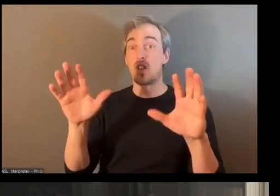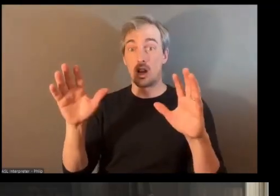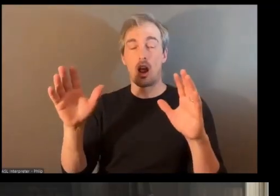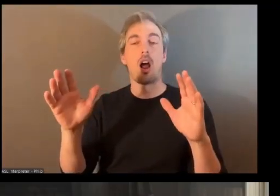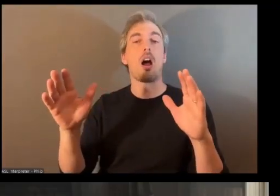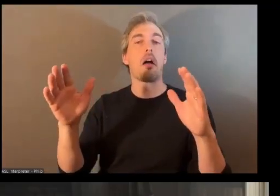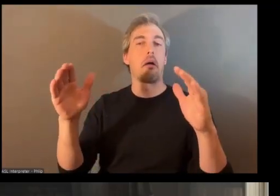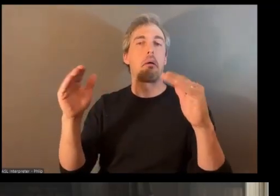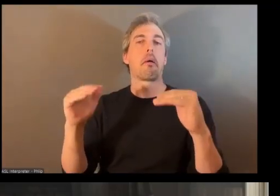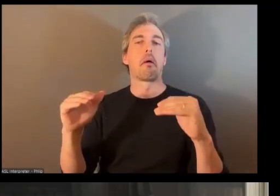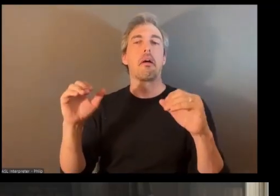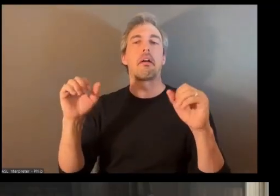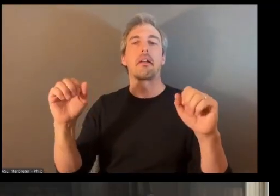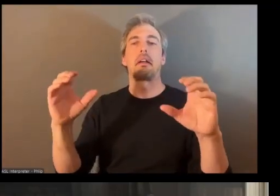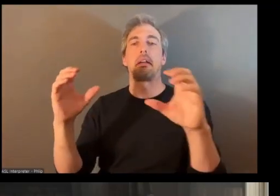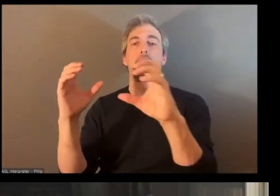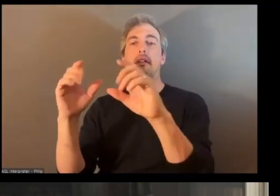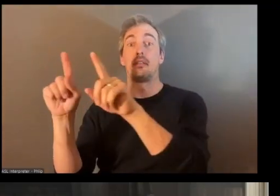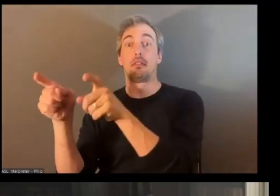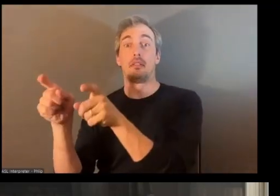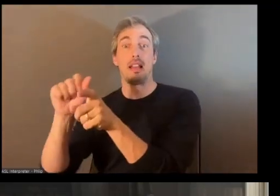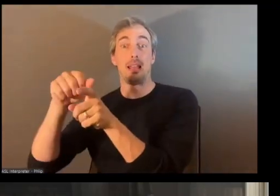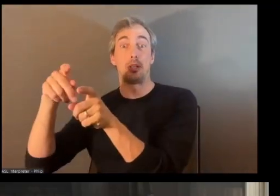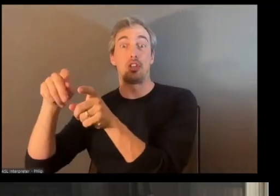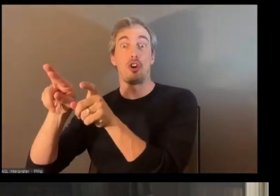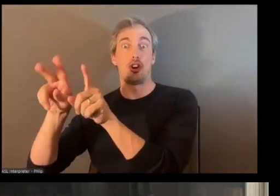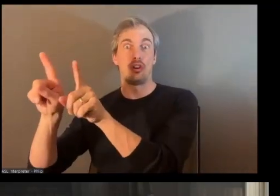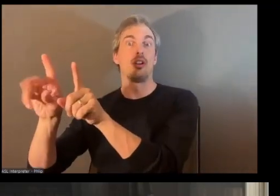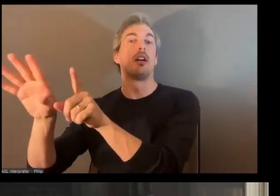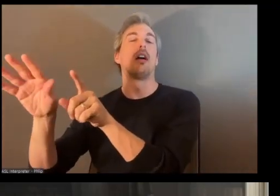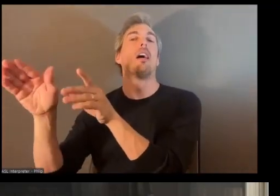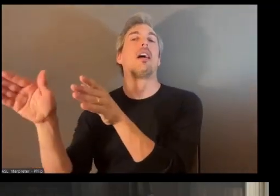Like... If you write about accessibility, you don't want to start with a11y.